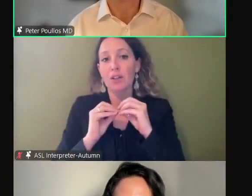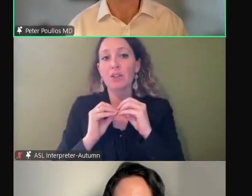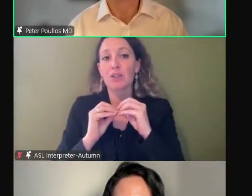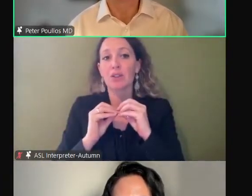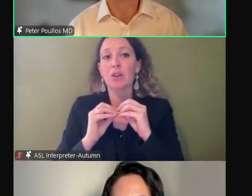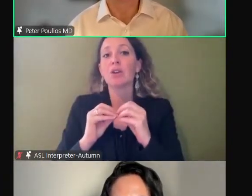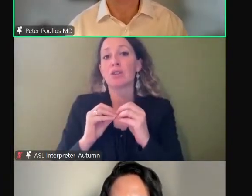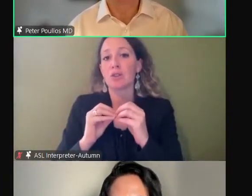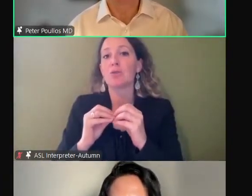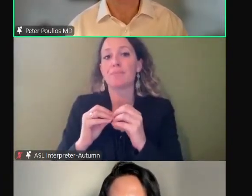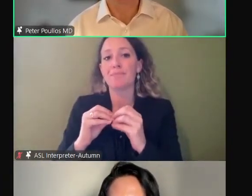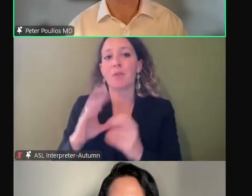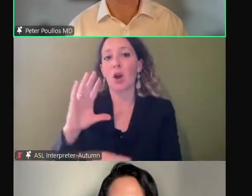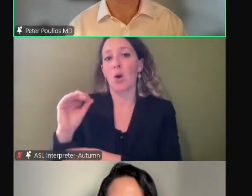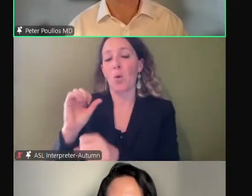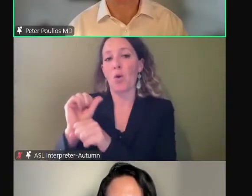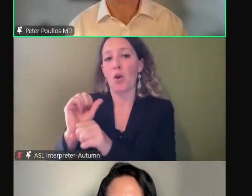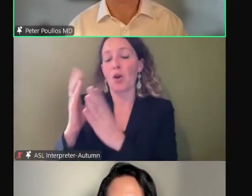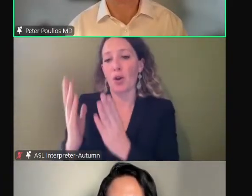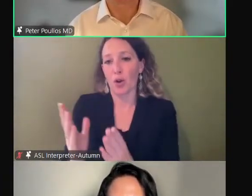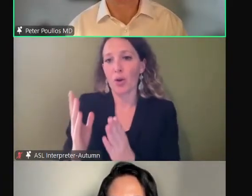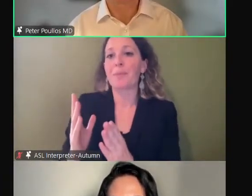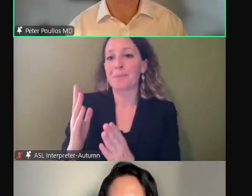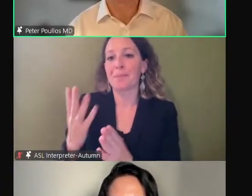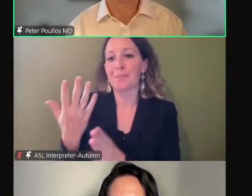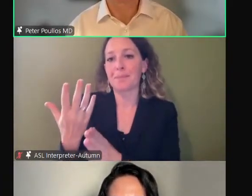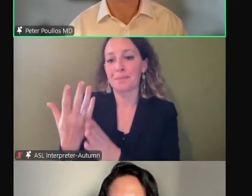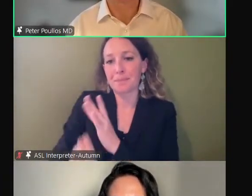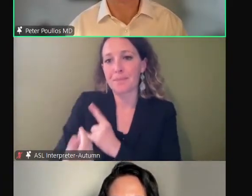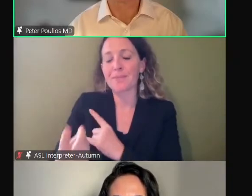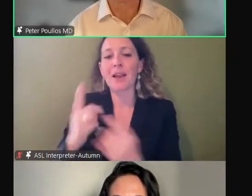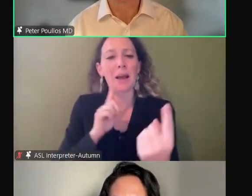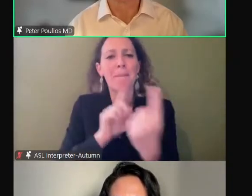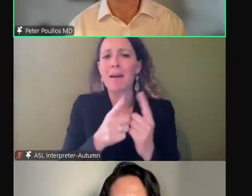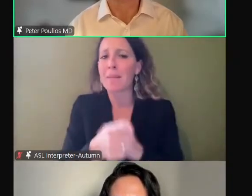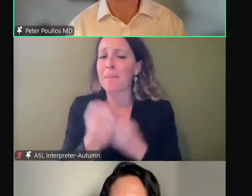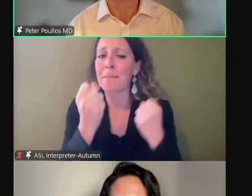I had the privilege of meeting him several times and learning from him. He actually